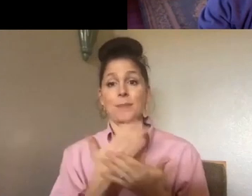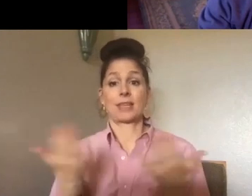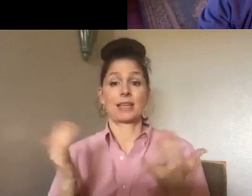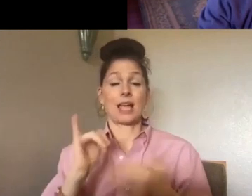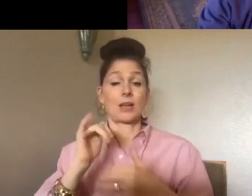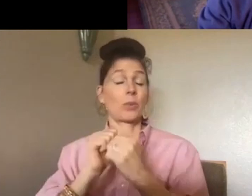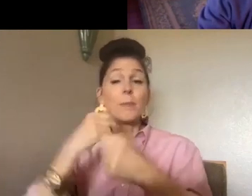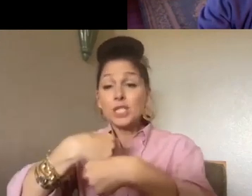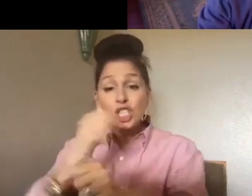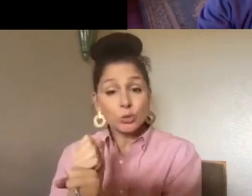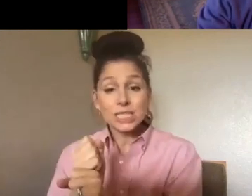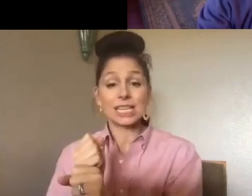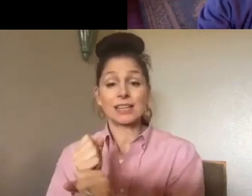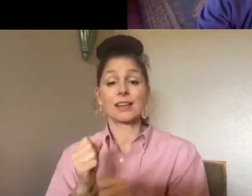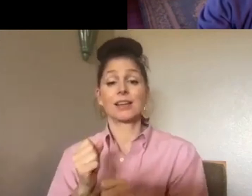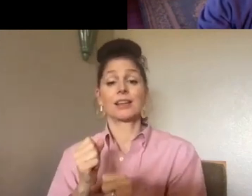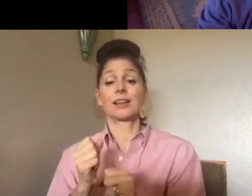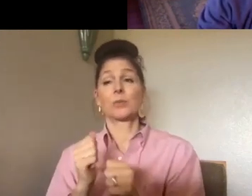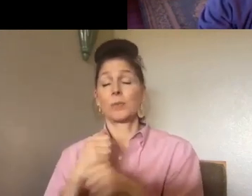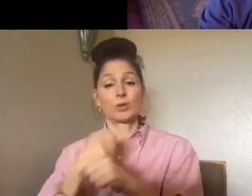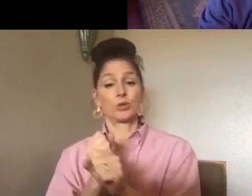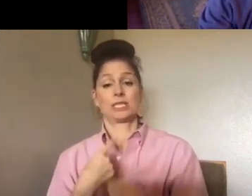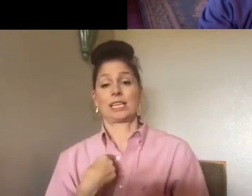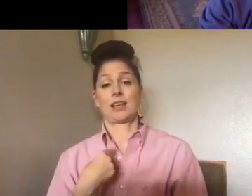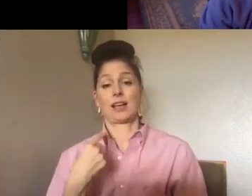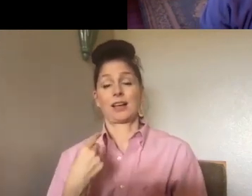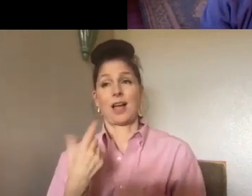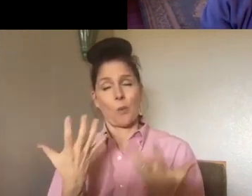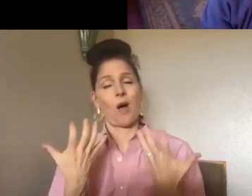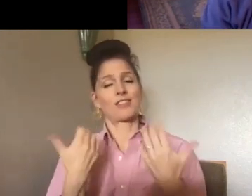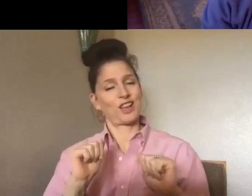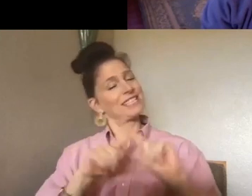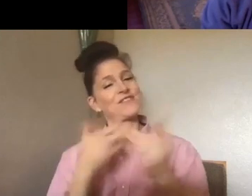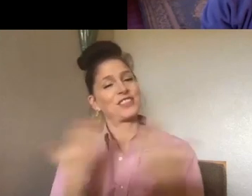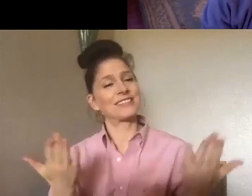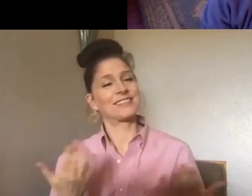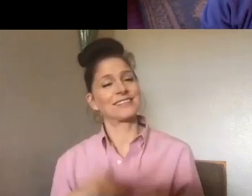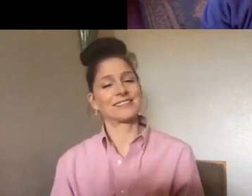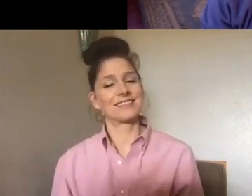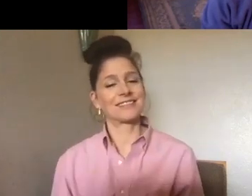different roles, and producing. I want to produce, I want to try different things.